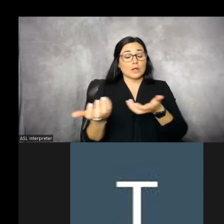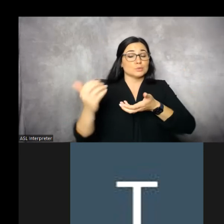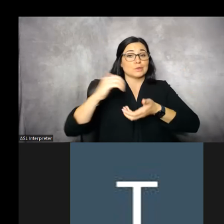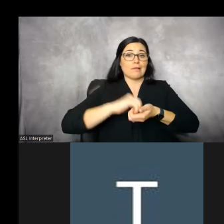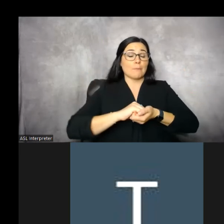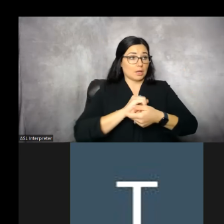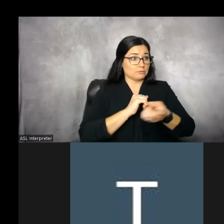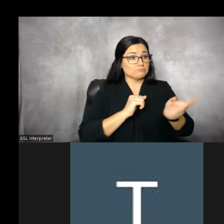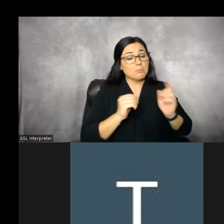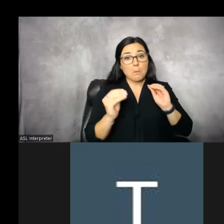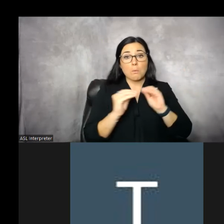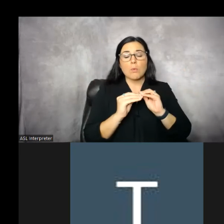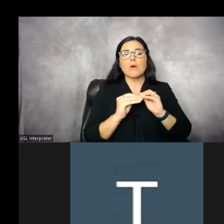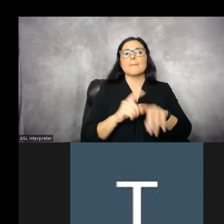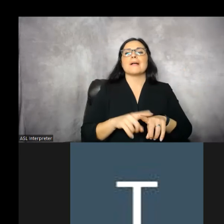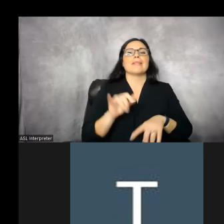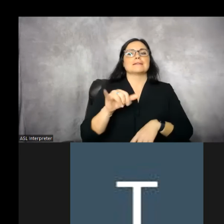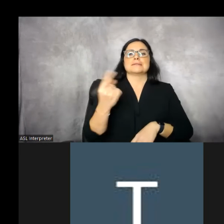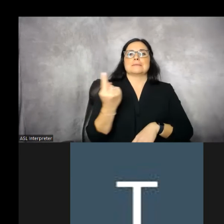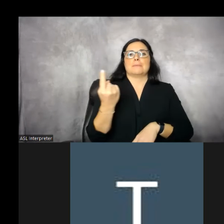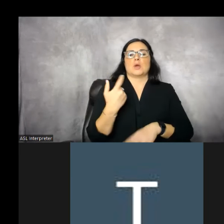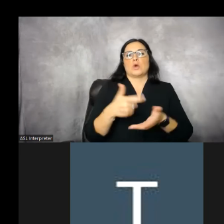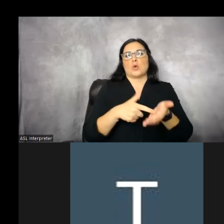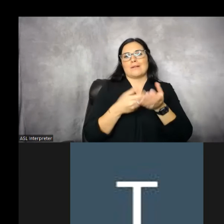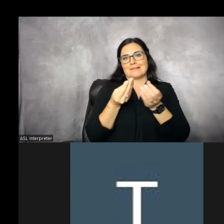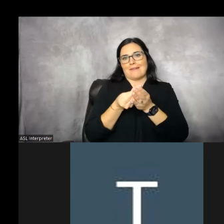But that's also something that requires funding to make that happen.